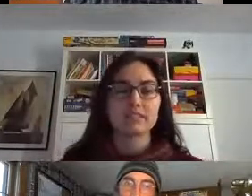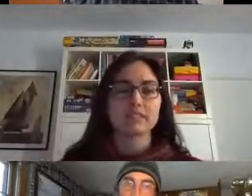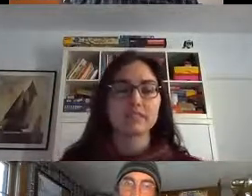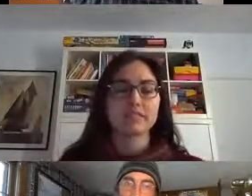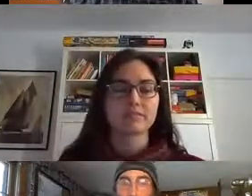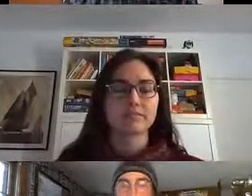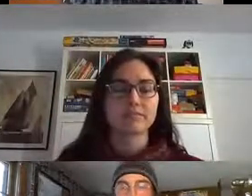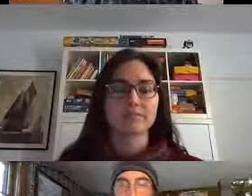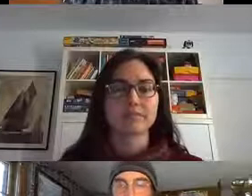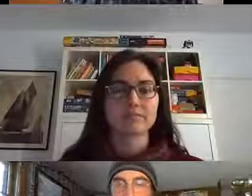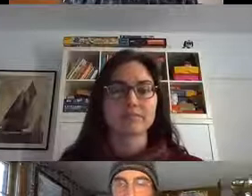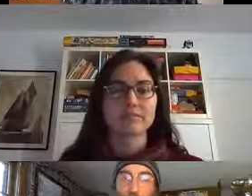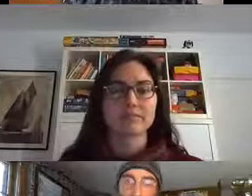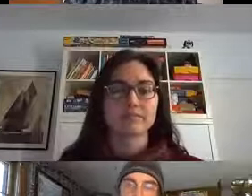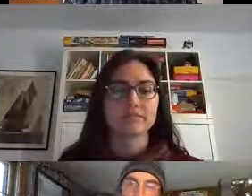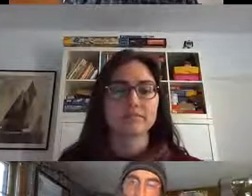there, and I maybe I still don't, but it helped me